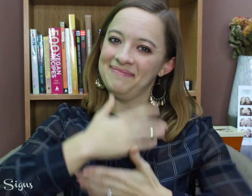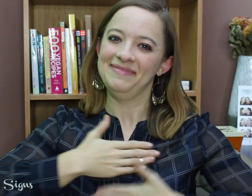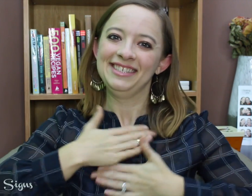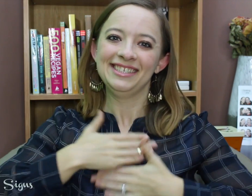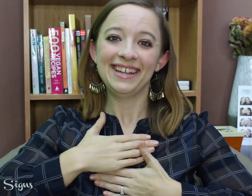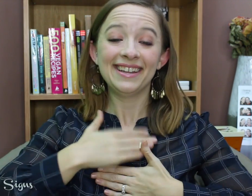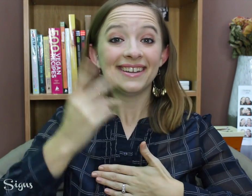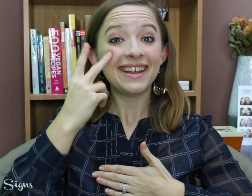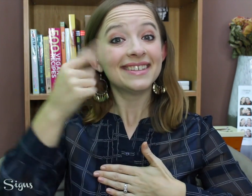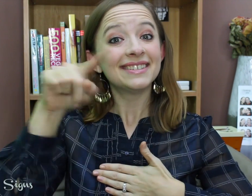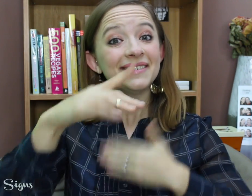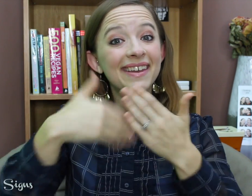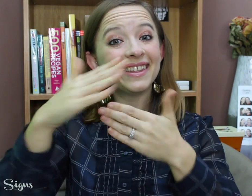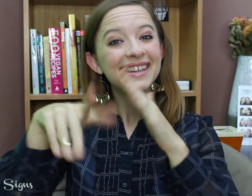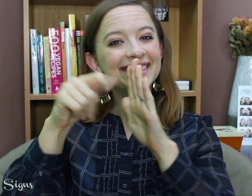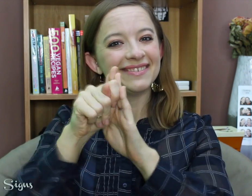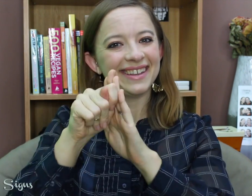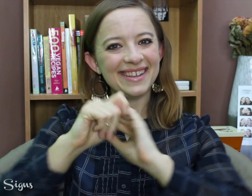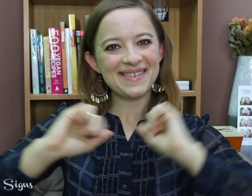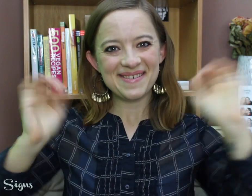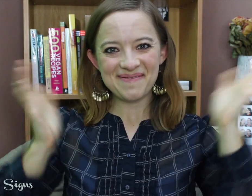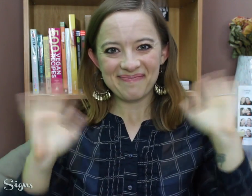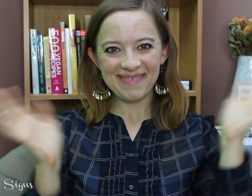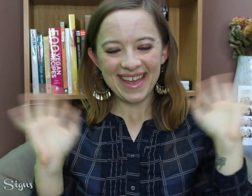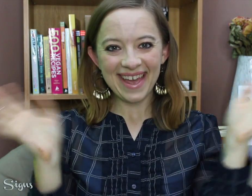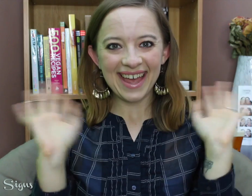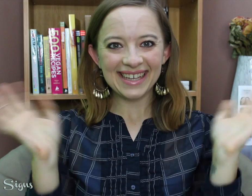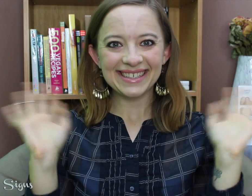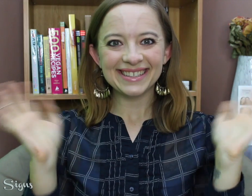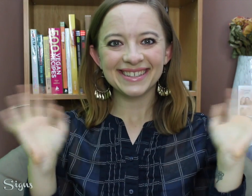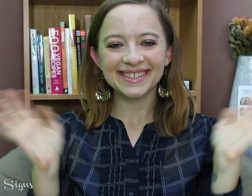If you haven't subscribed please do. I'd appreciate it. See you in the next one. BYE!